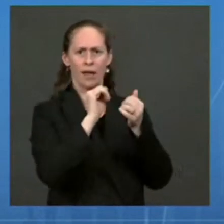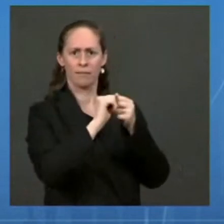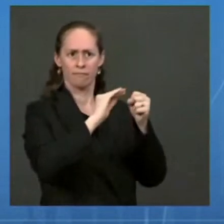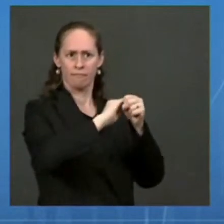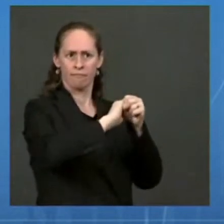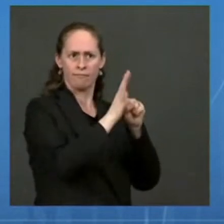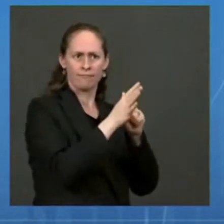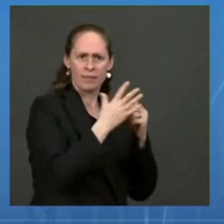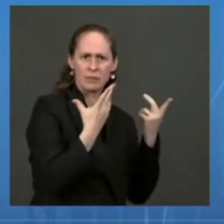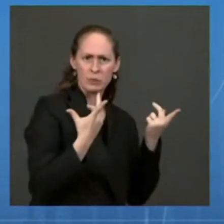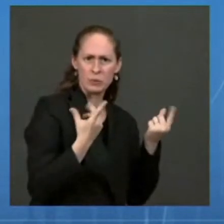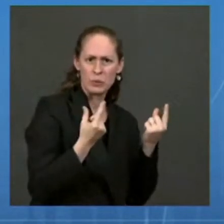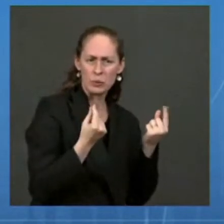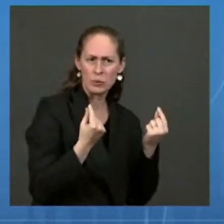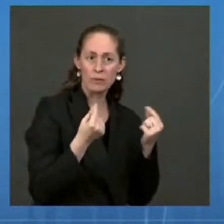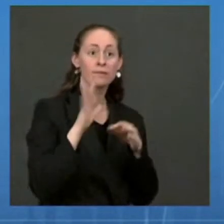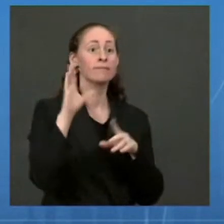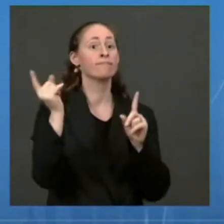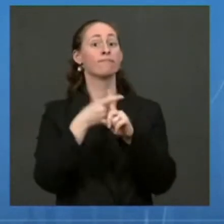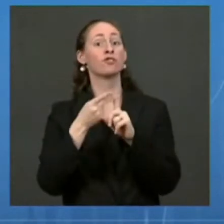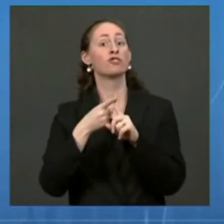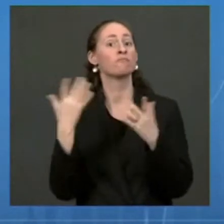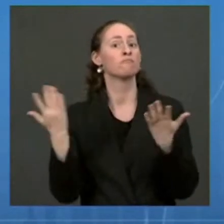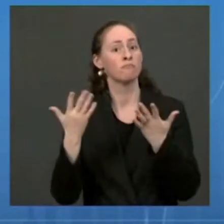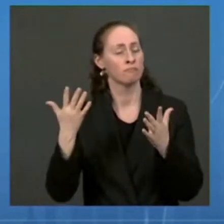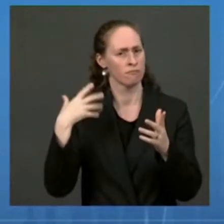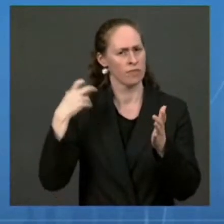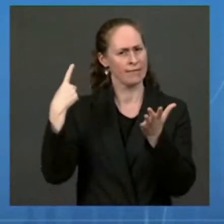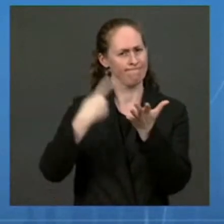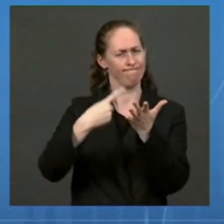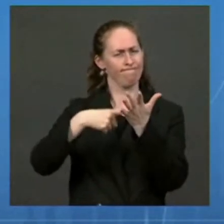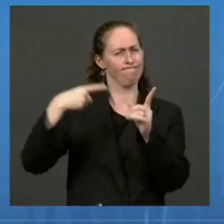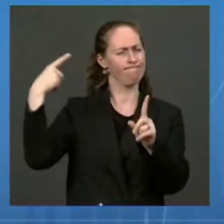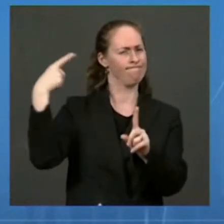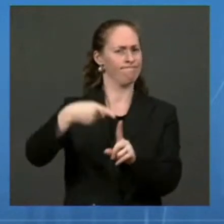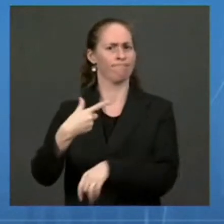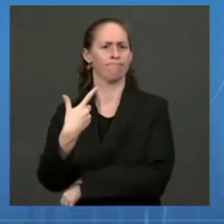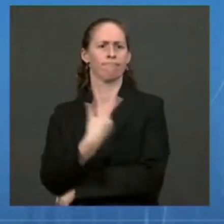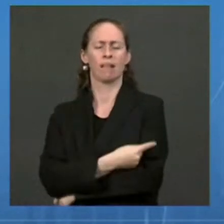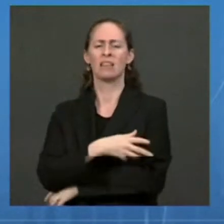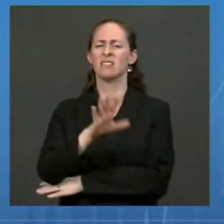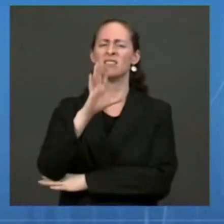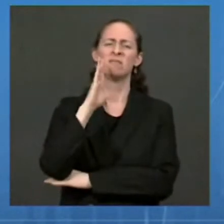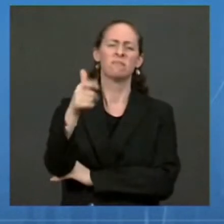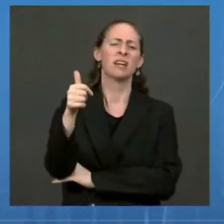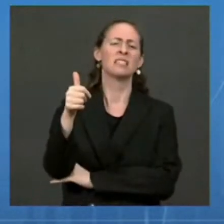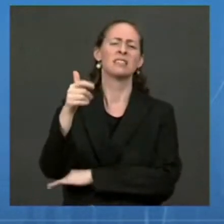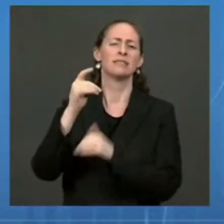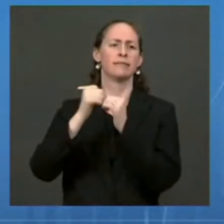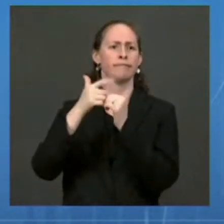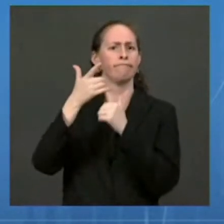WANT TO PROVIDE AN IMPORTANT UPDA TO PROGRESS WE ARE MAKING ACROSS A NUMBER OF